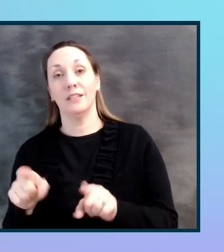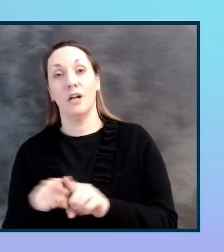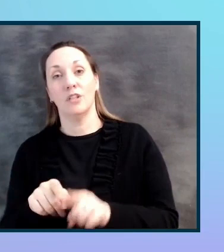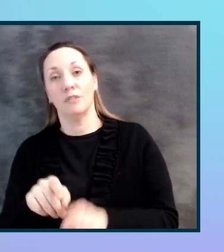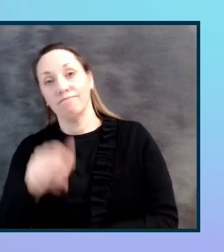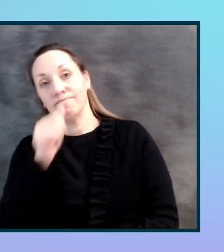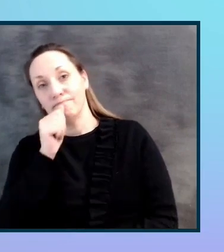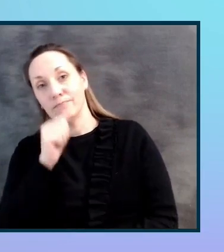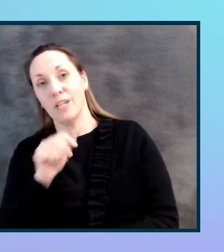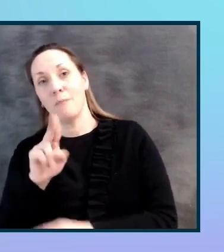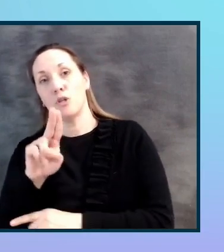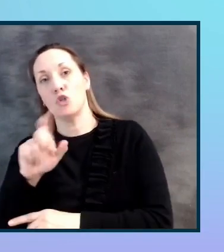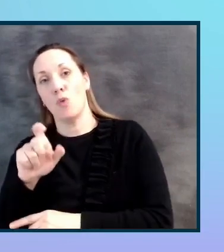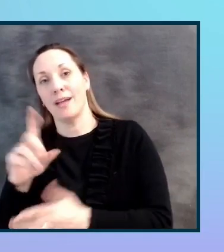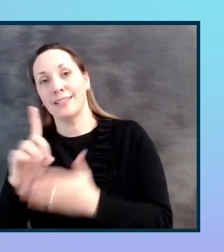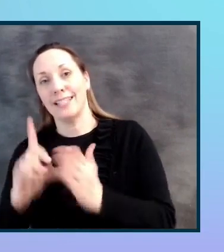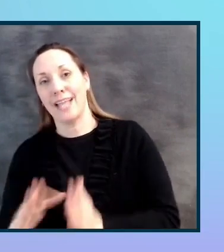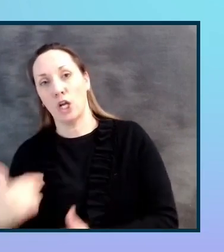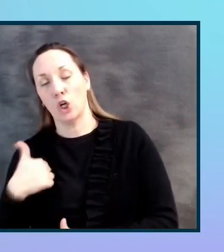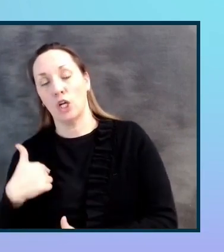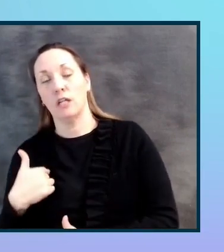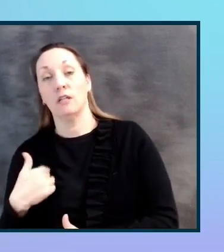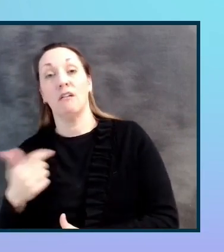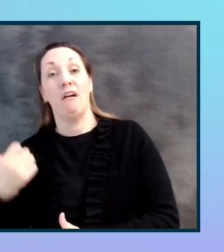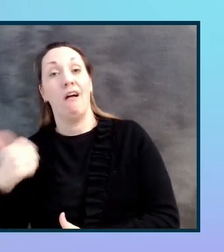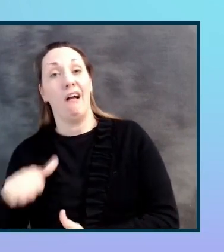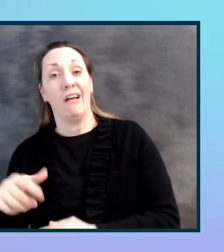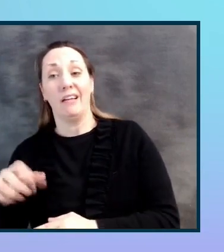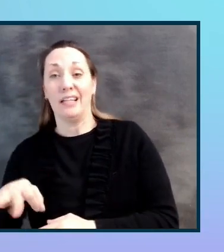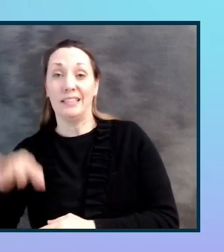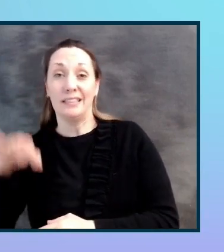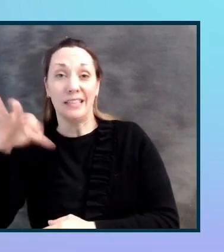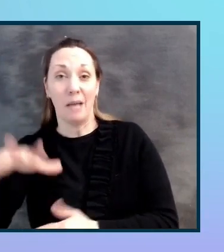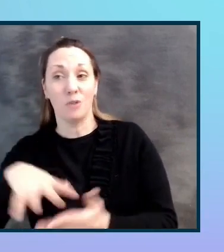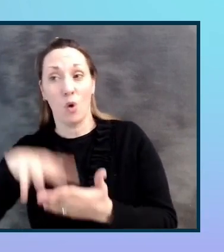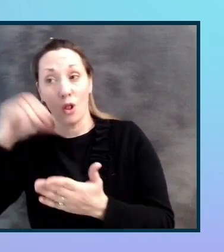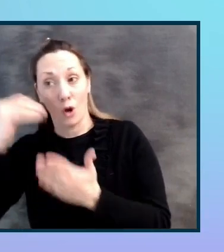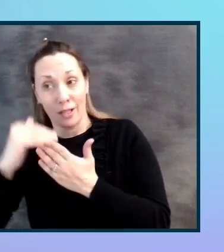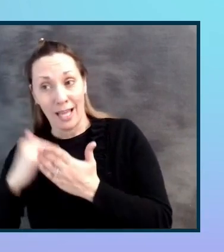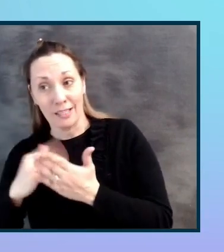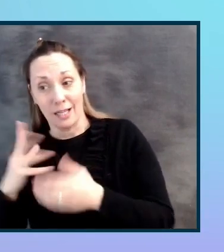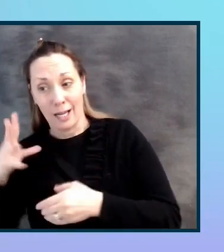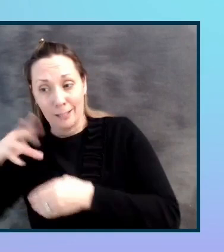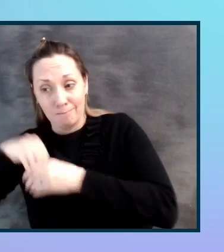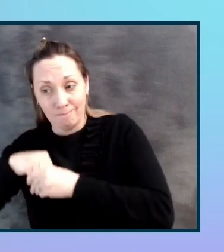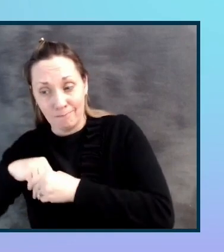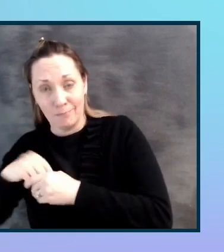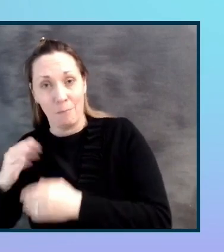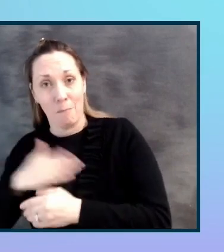I'm a UX designer, any tips or learned lessons to apply into my design process to support